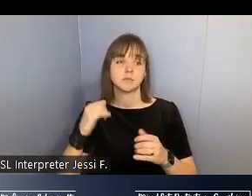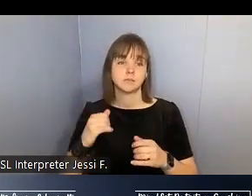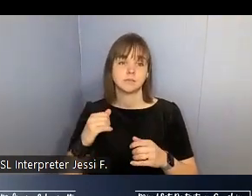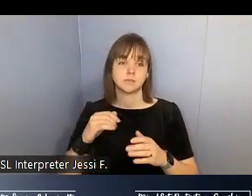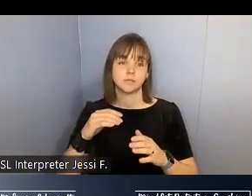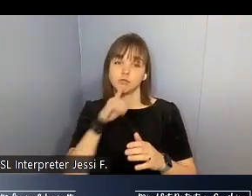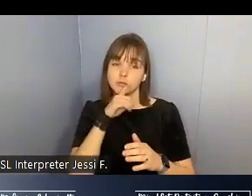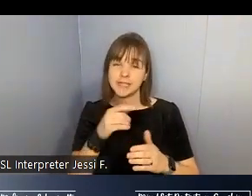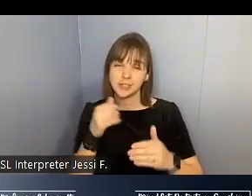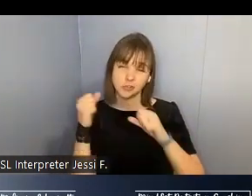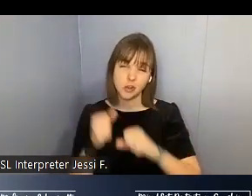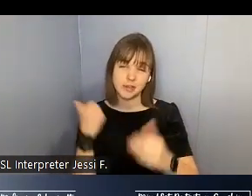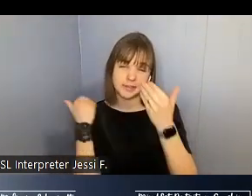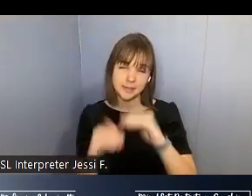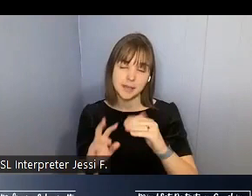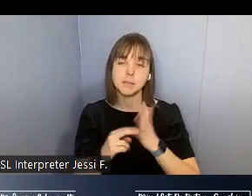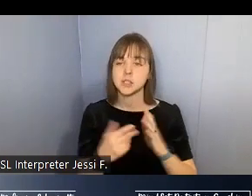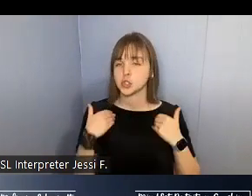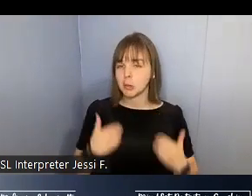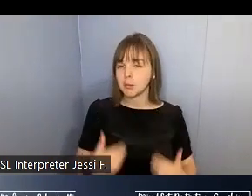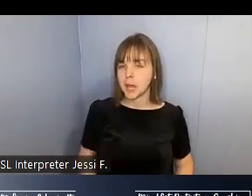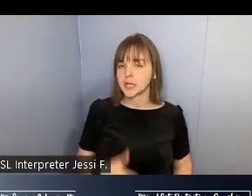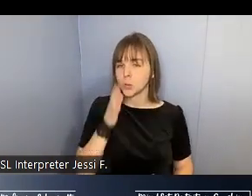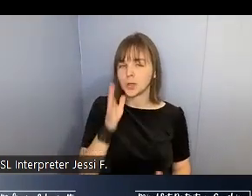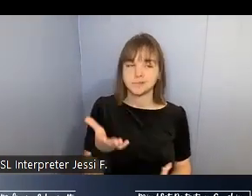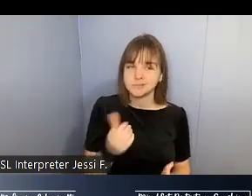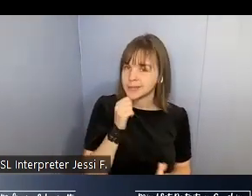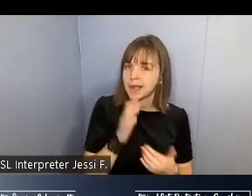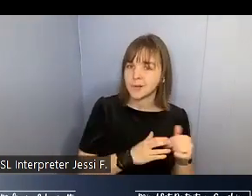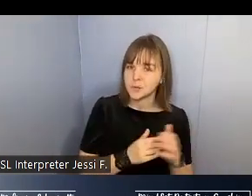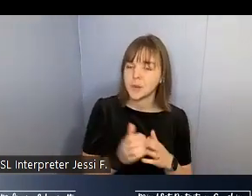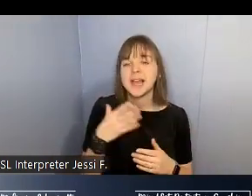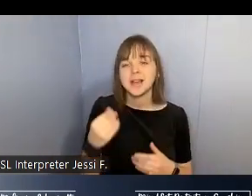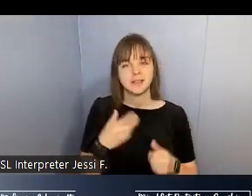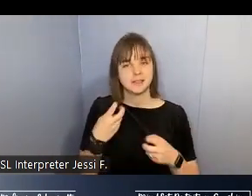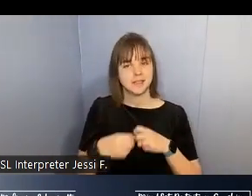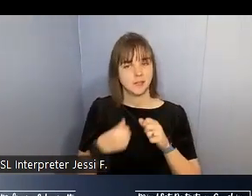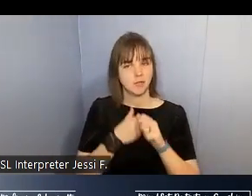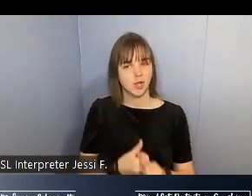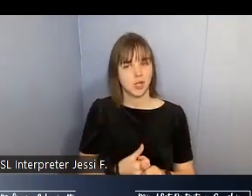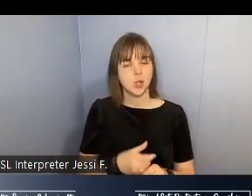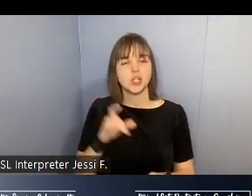and the harder it is to adhere consistently versus a more moderate, sustainable deficit